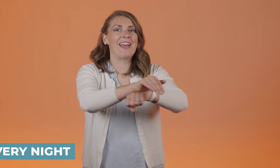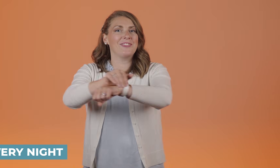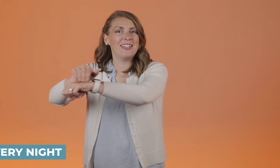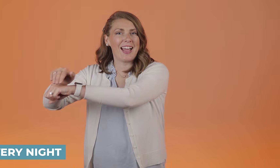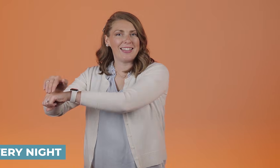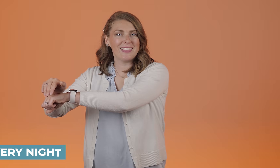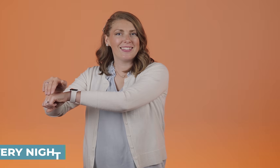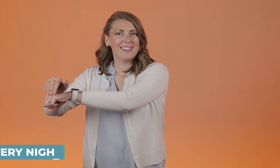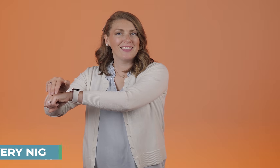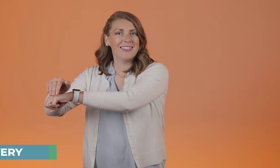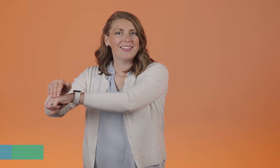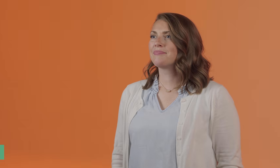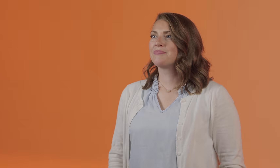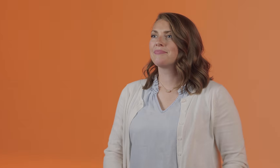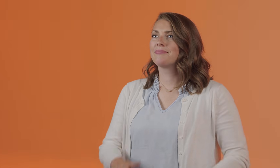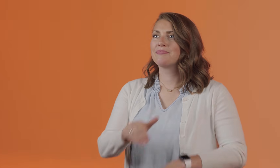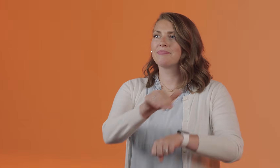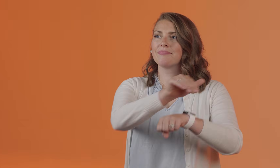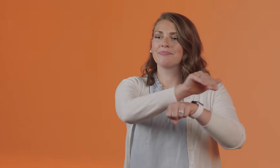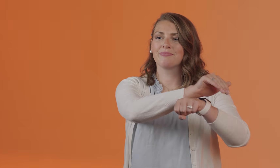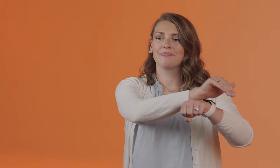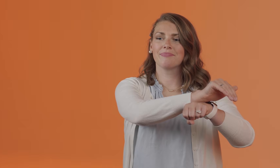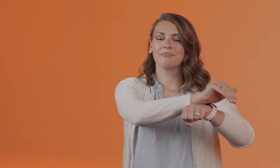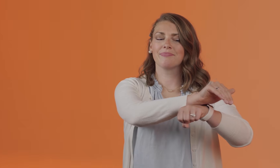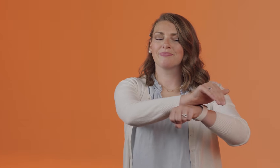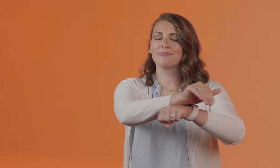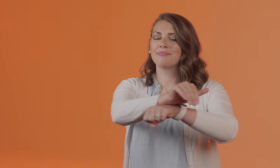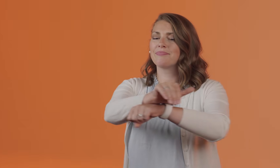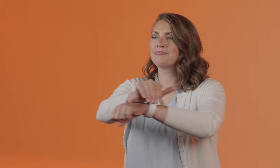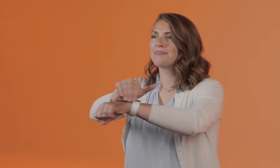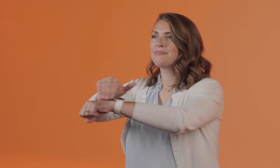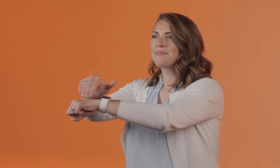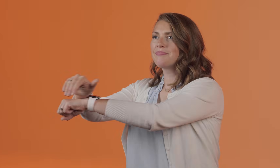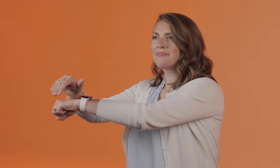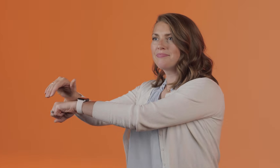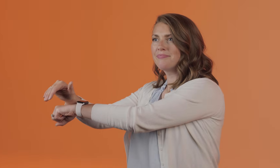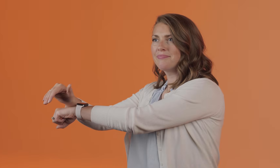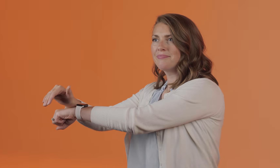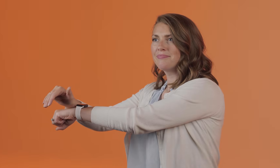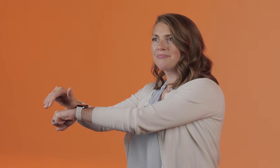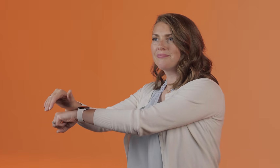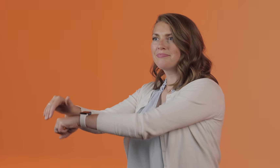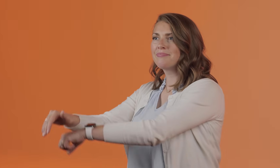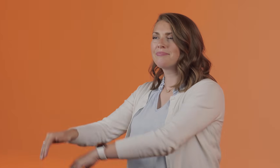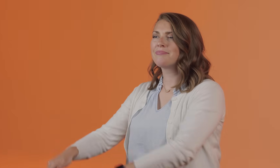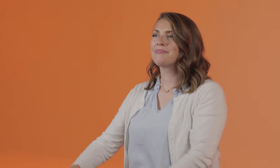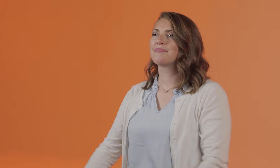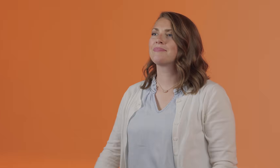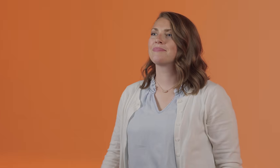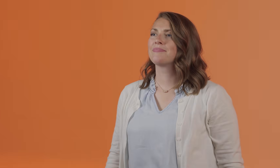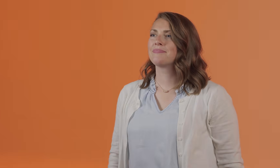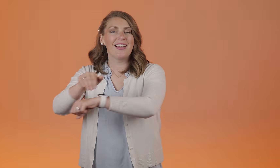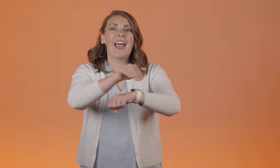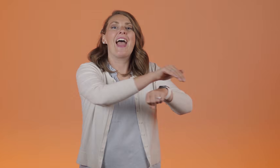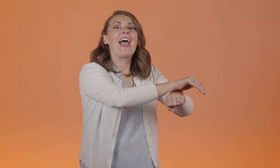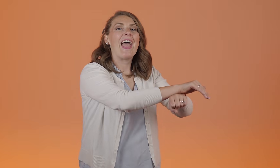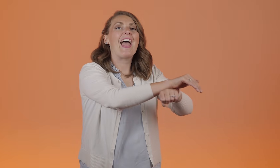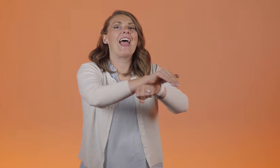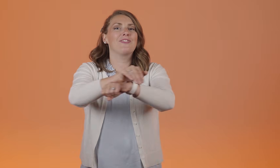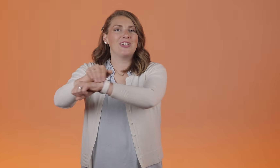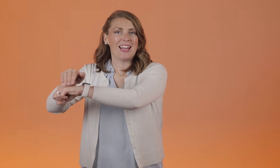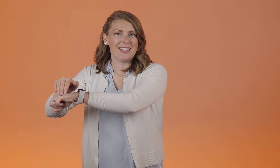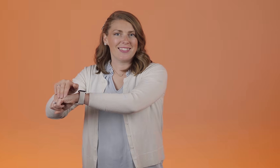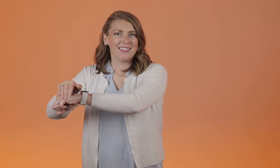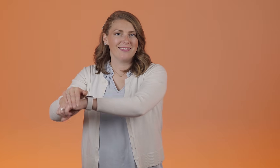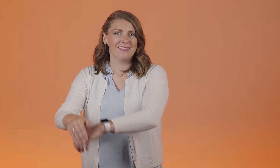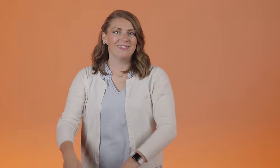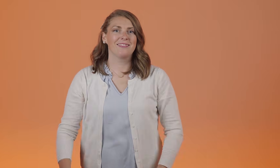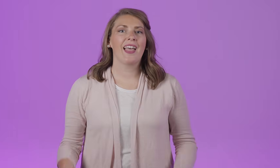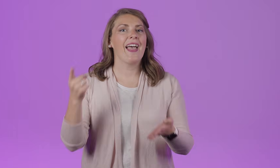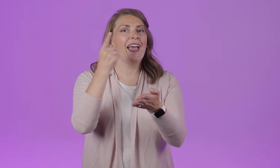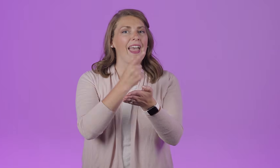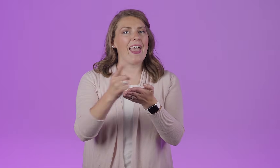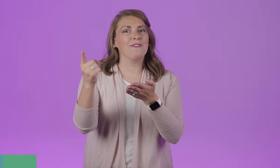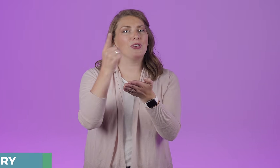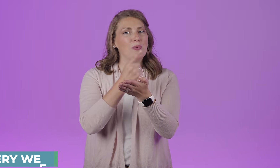every night,' you're doing the sign night sweeping across every day of the week 'every night.' 'Every